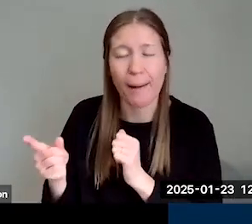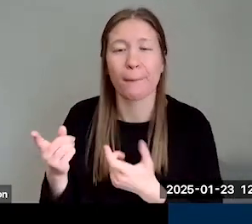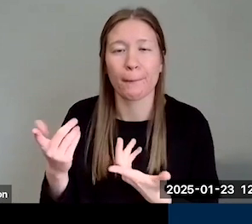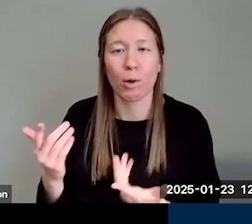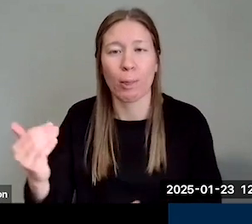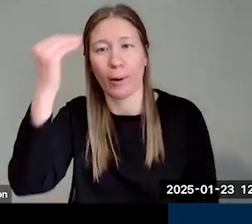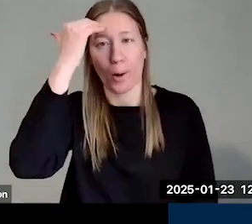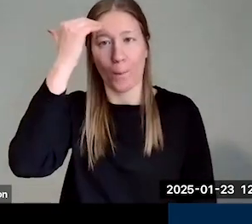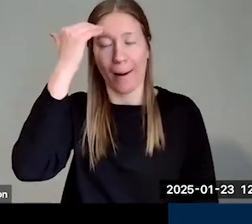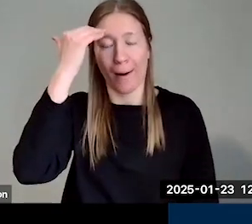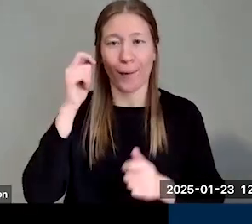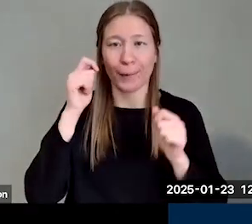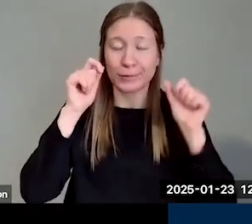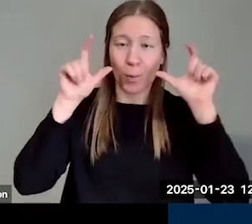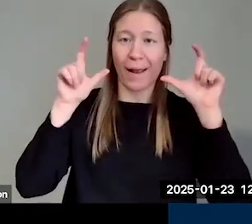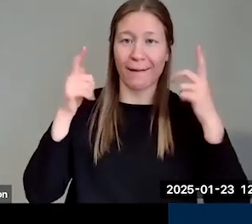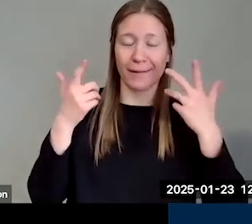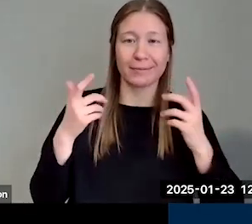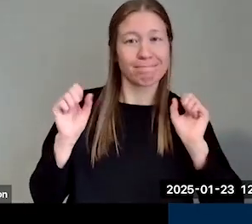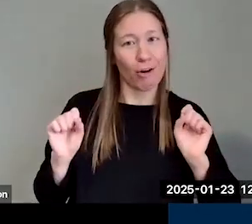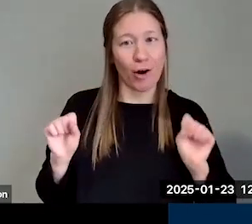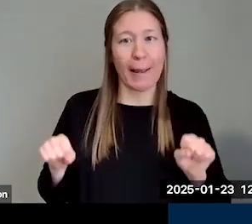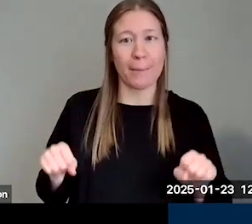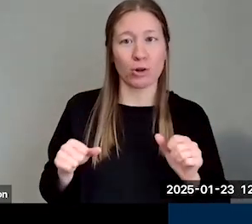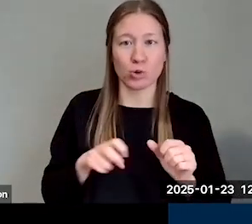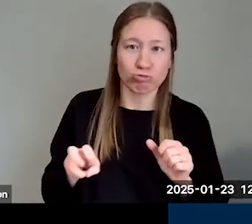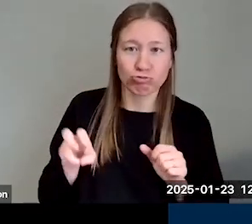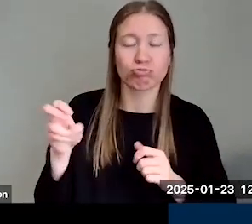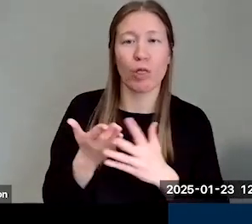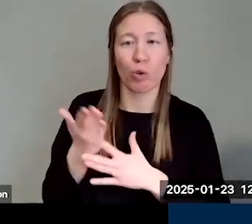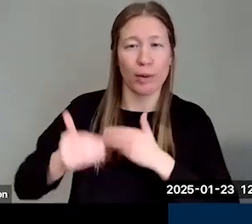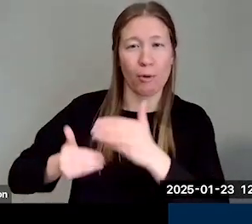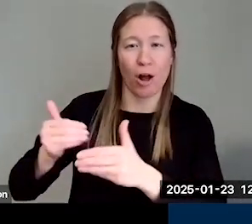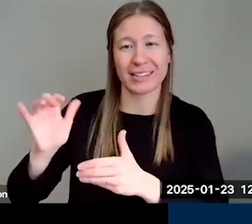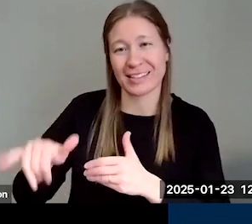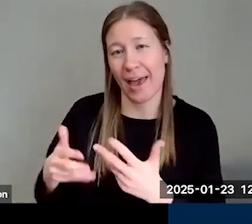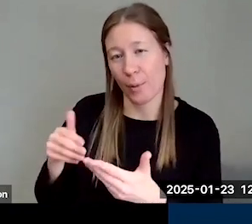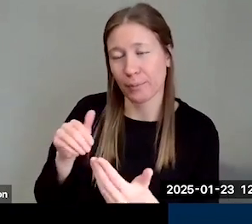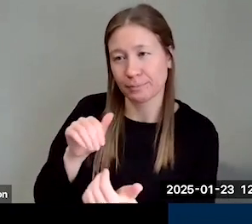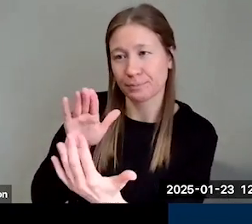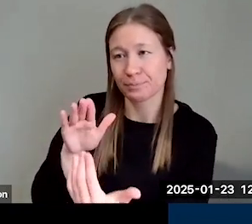and awake and move through the process in that way. That's a very good question.